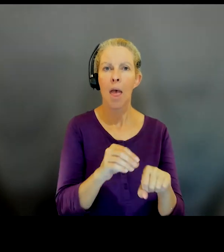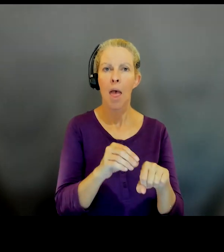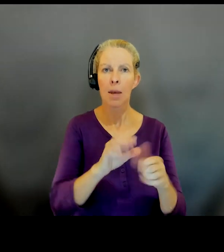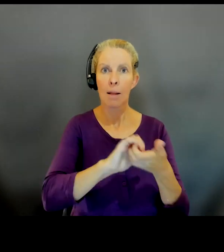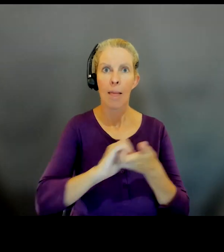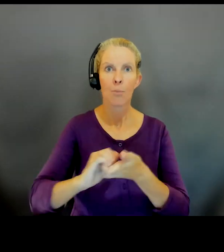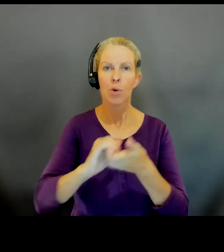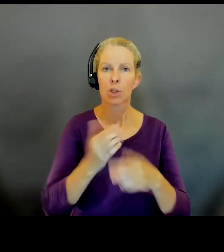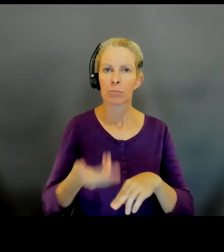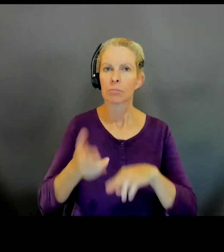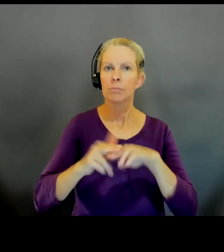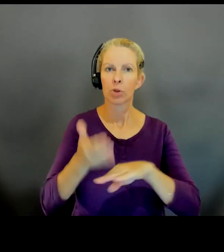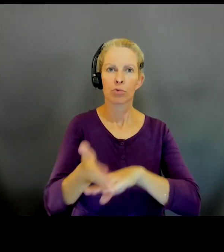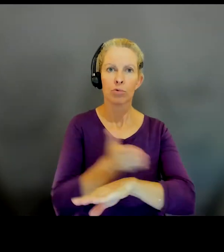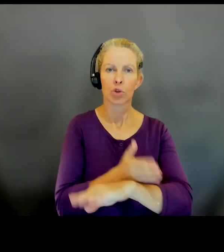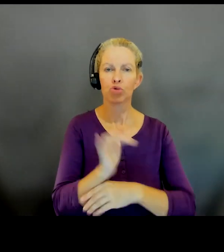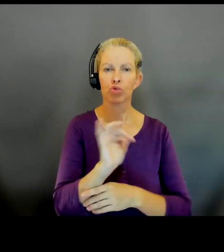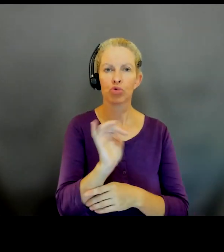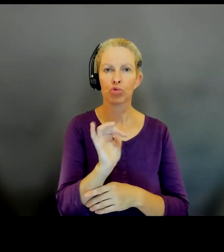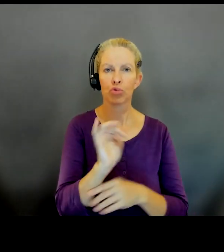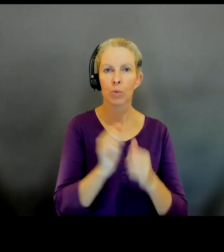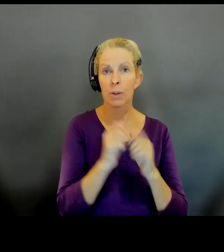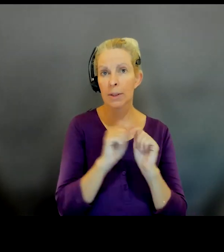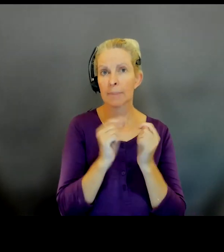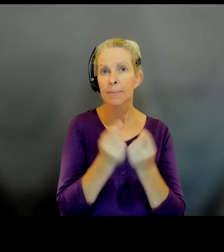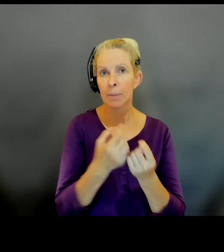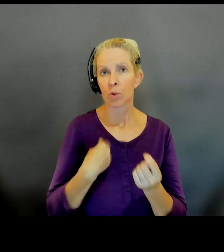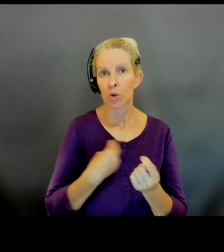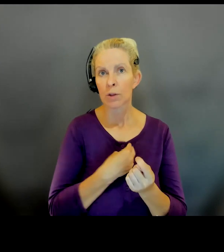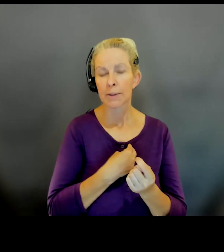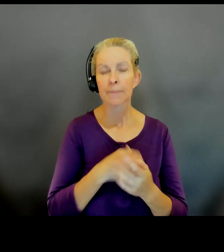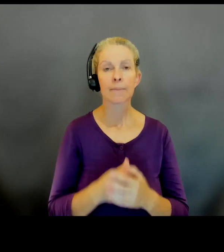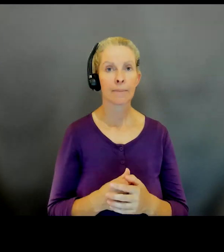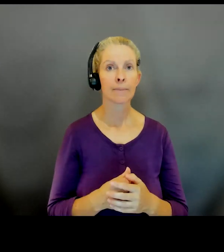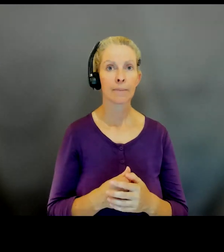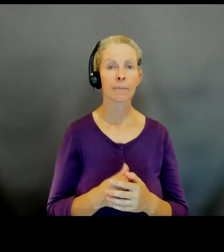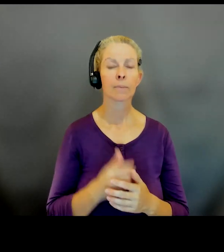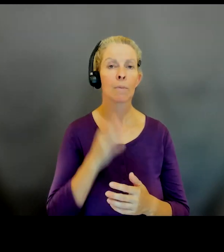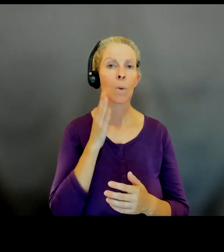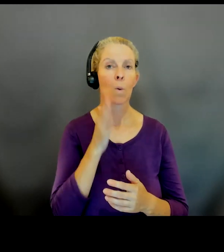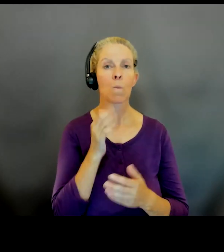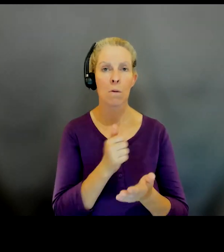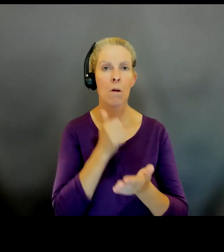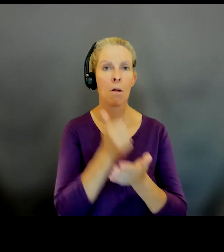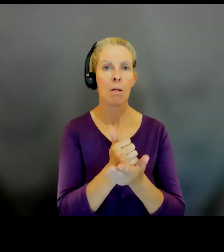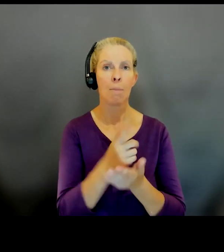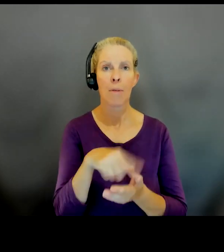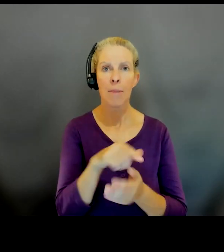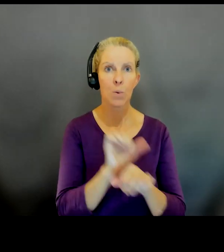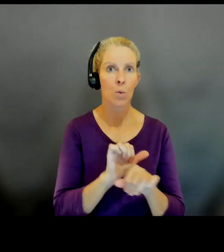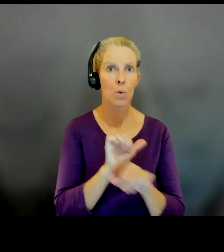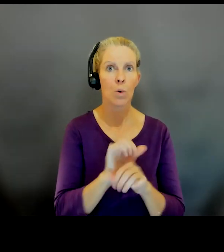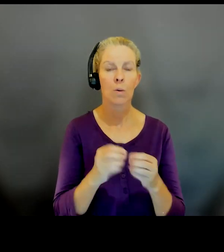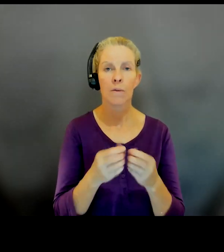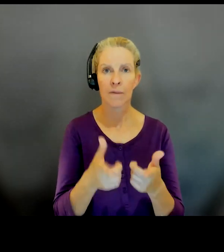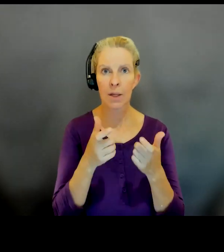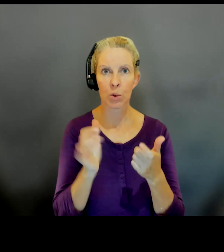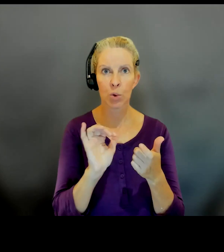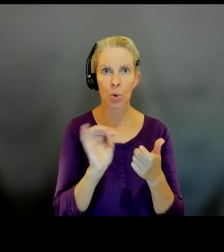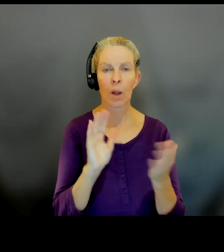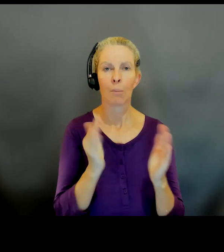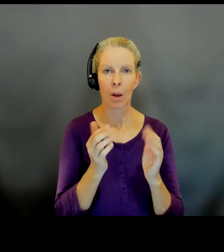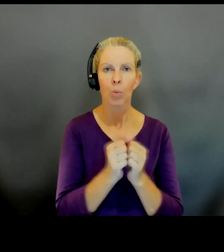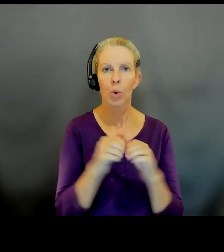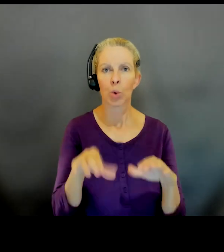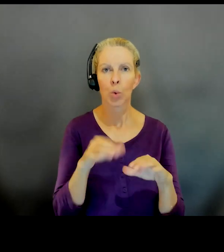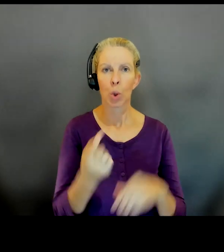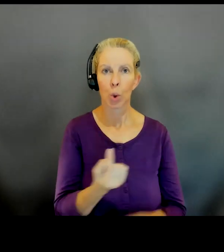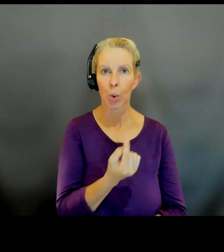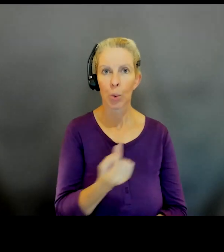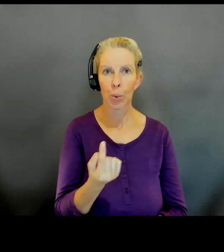better with team members. It will also help them to work faster than doing it later on,